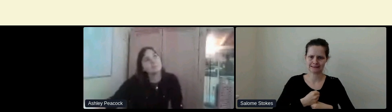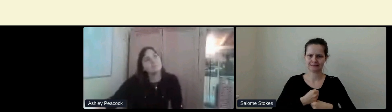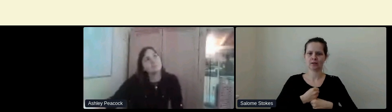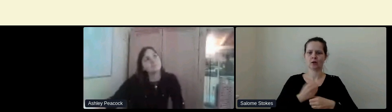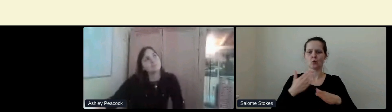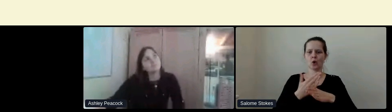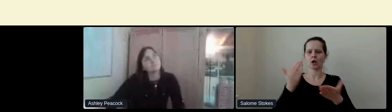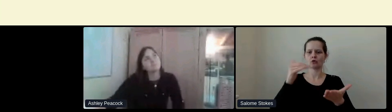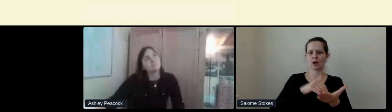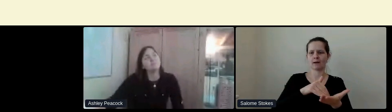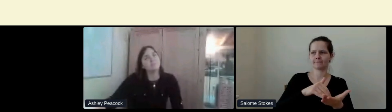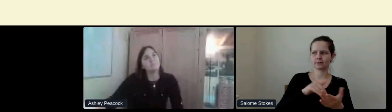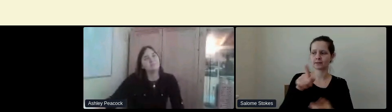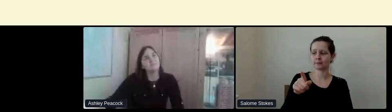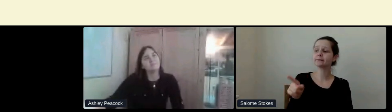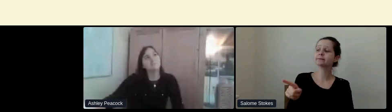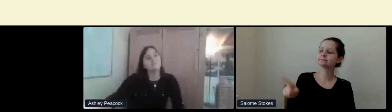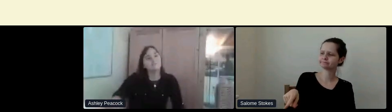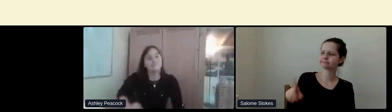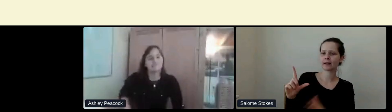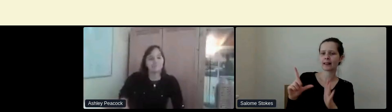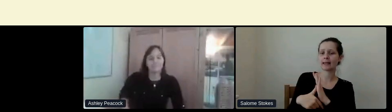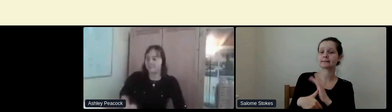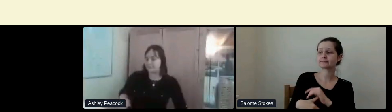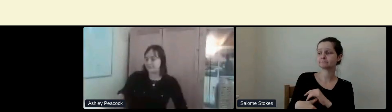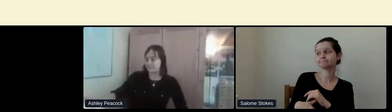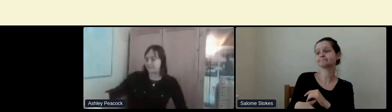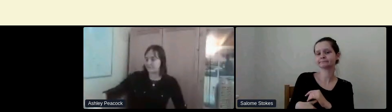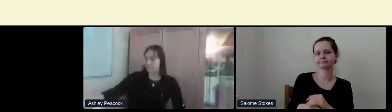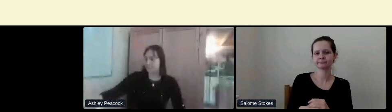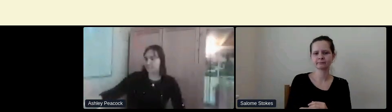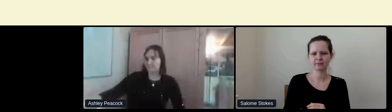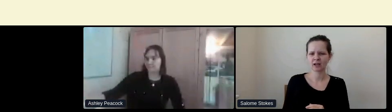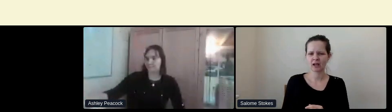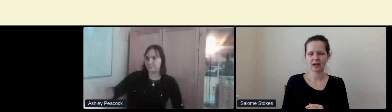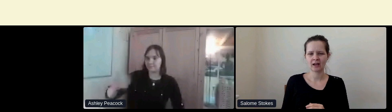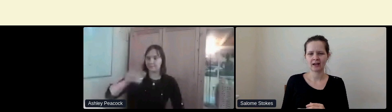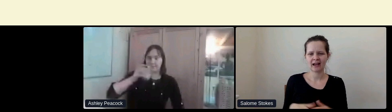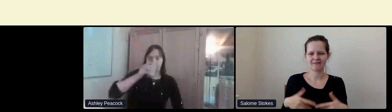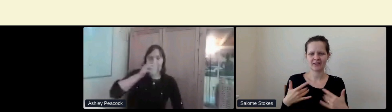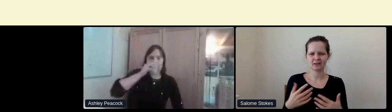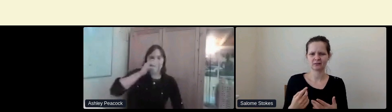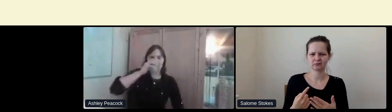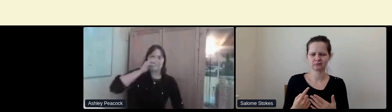I'm late now. It doesn't seem to me like they're telling me off but I am already stressed and now